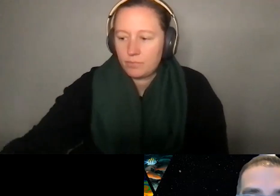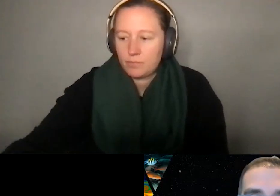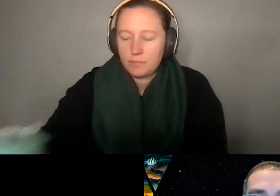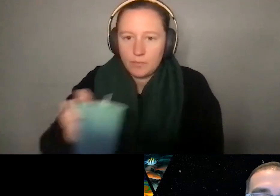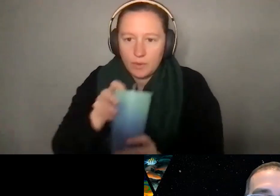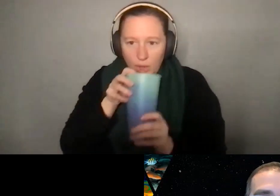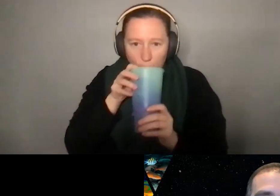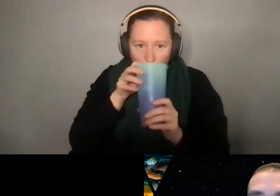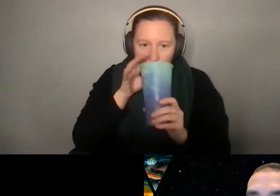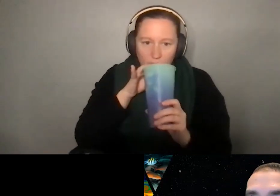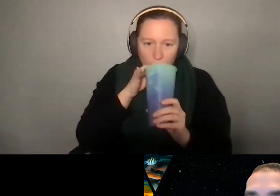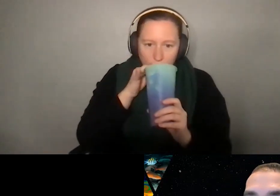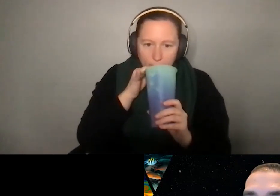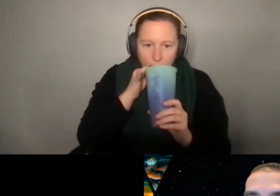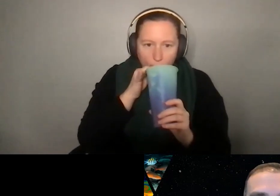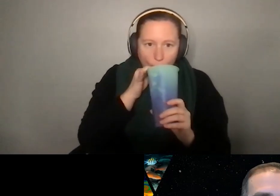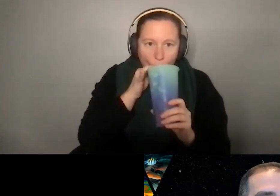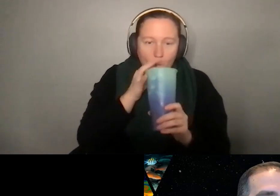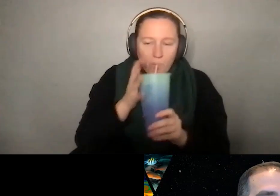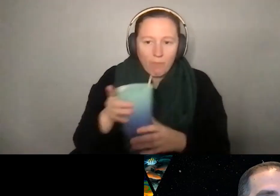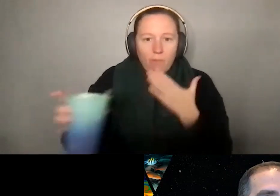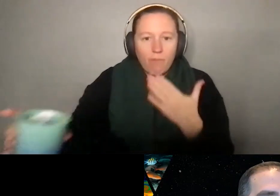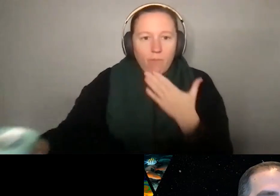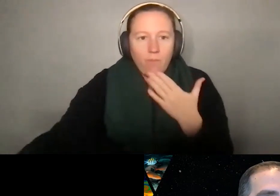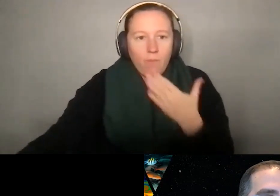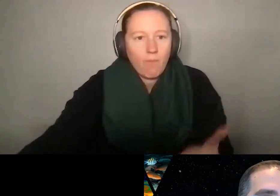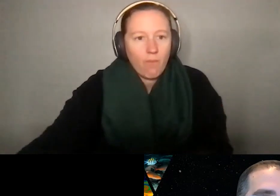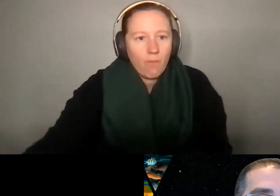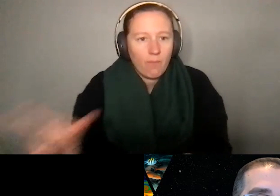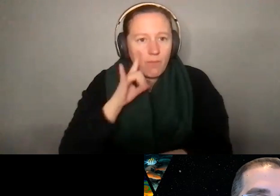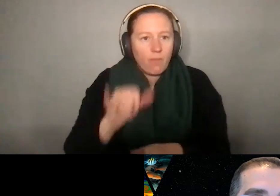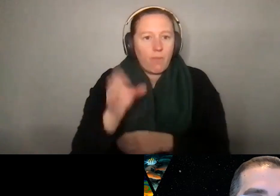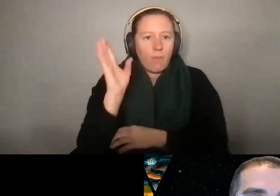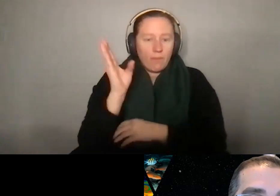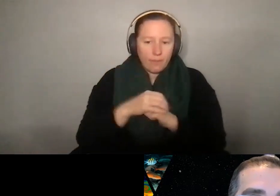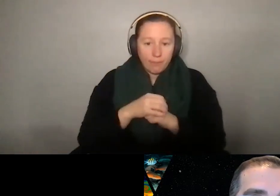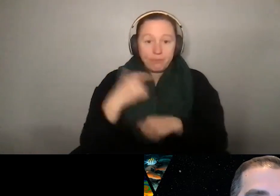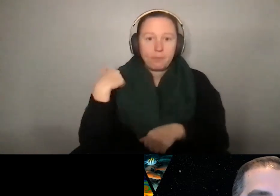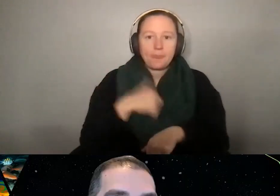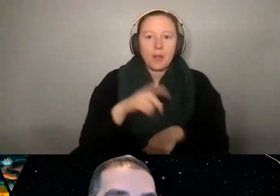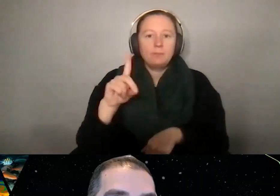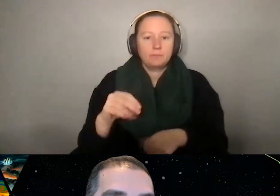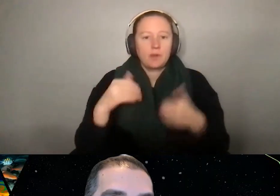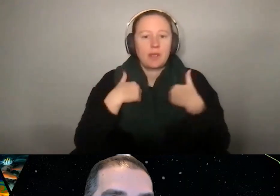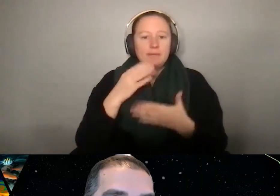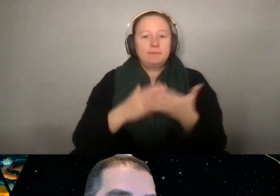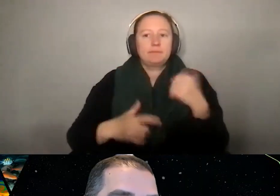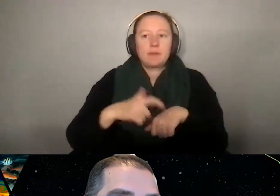Jeremy Leffler: Thank you both for that presentation and we do have some time for questions.